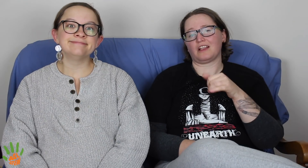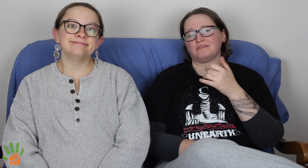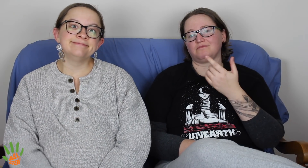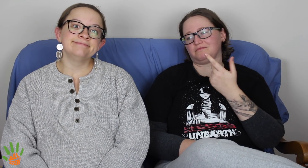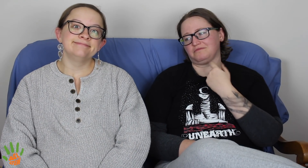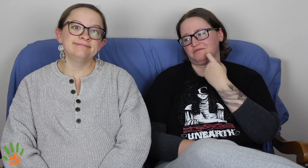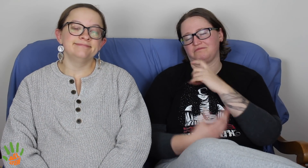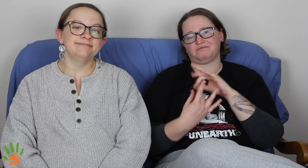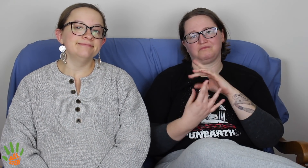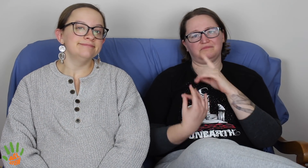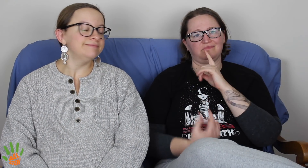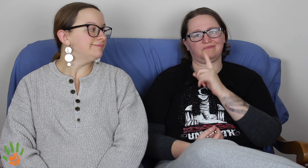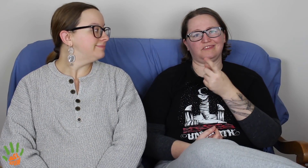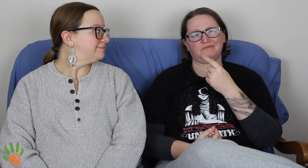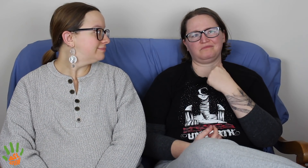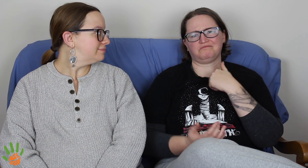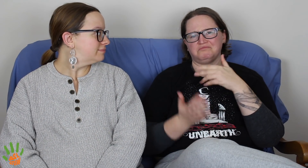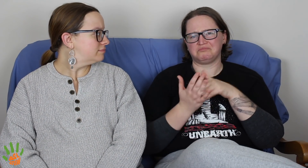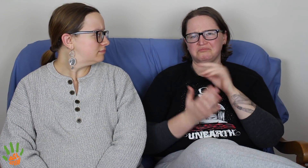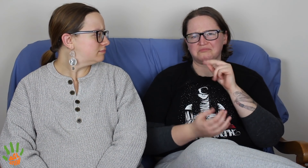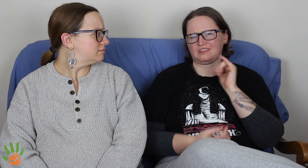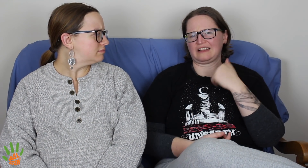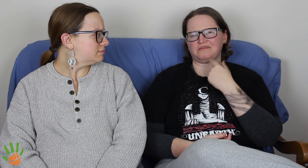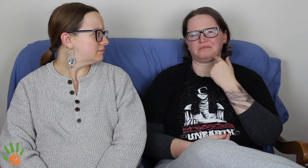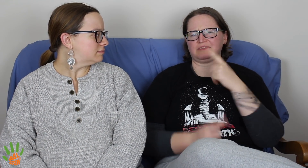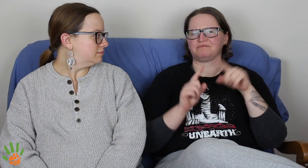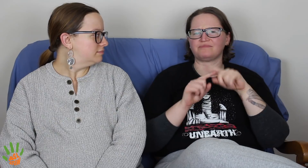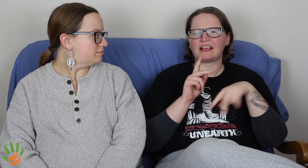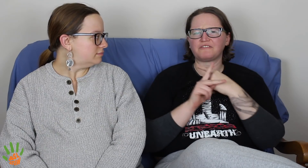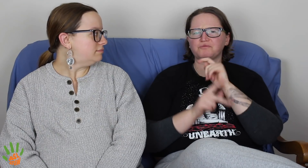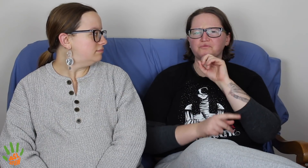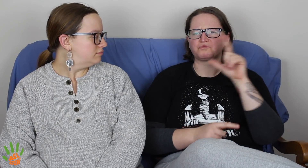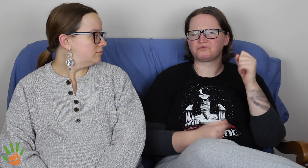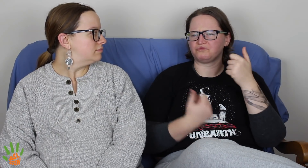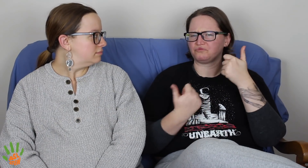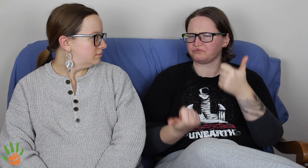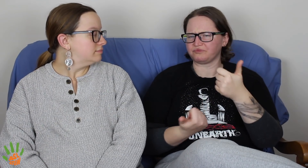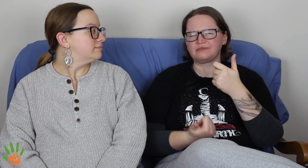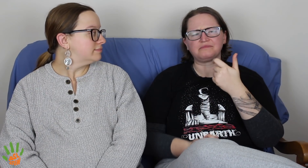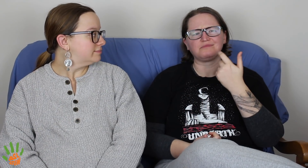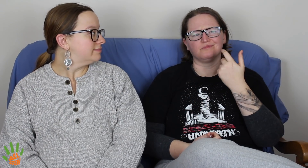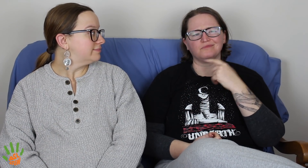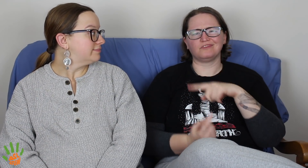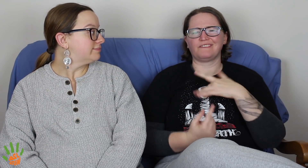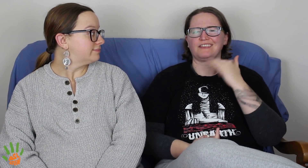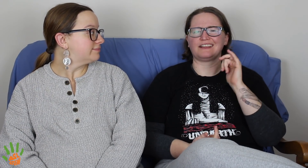[JE] Right, like she mentioned we're not against anything. Like I said, all of them are just tools.